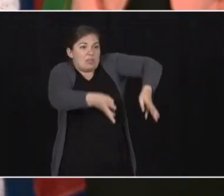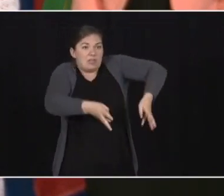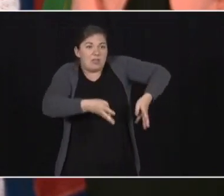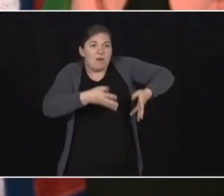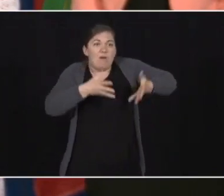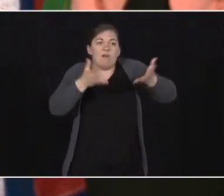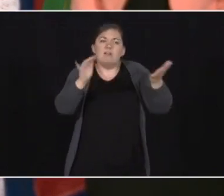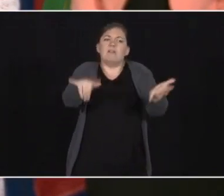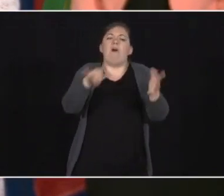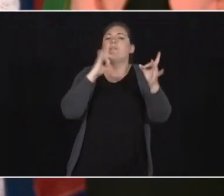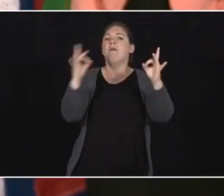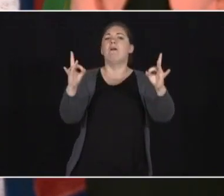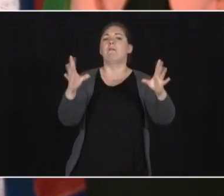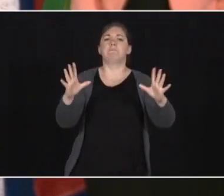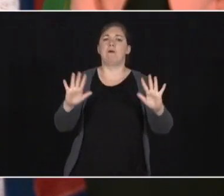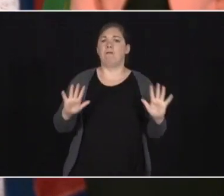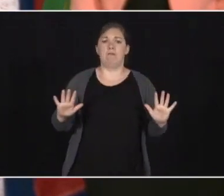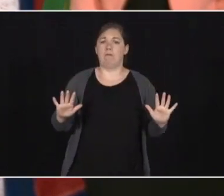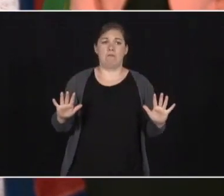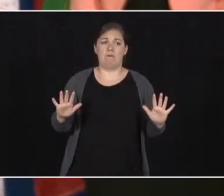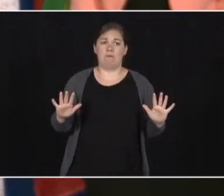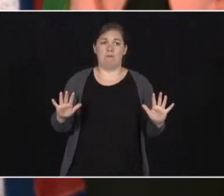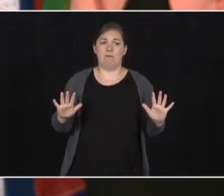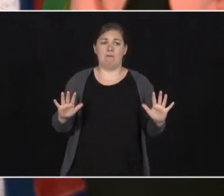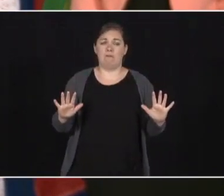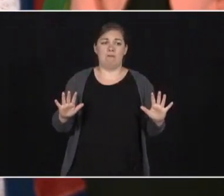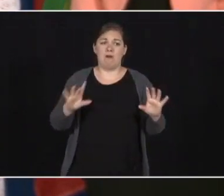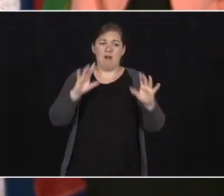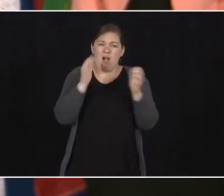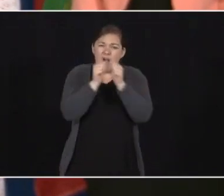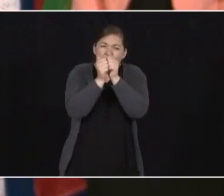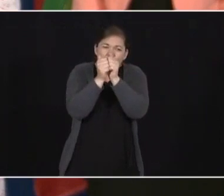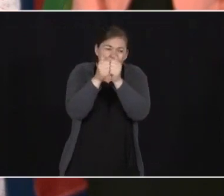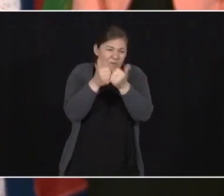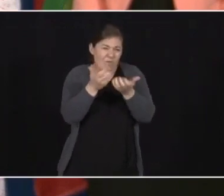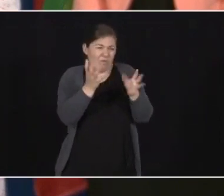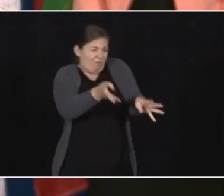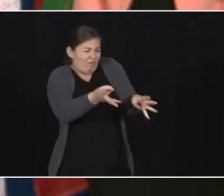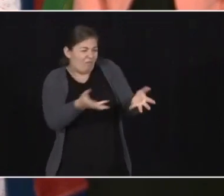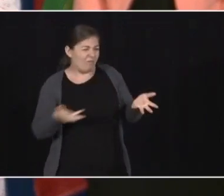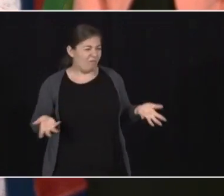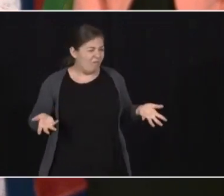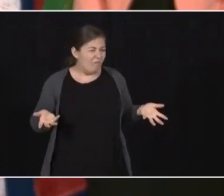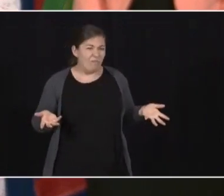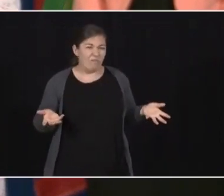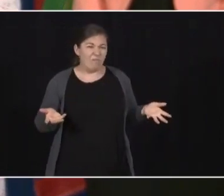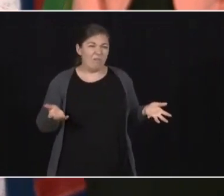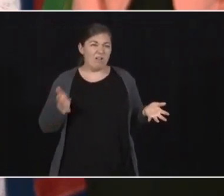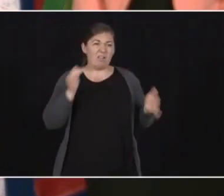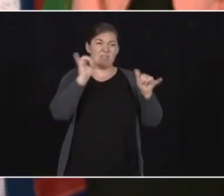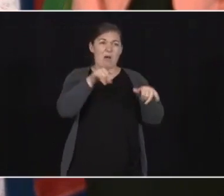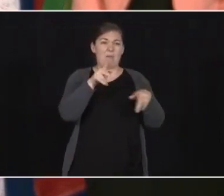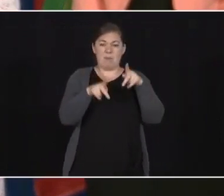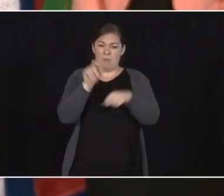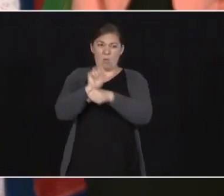It's absolutely appalling. How can you leave a loved one? Relate to your family!